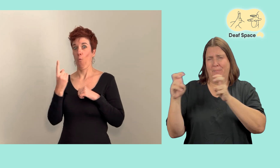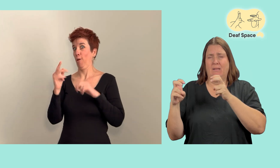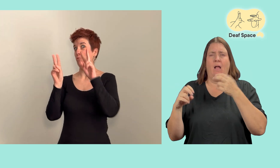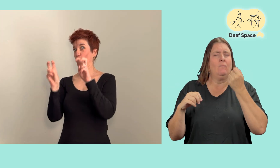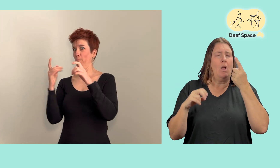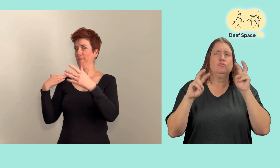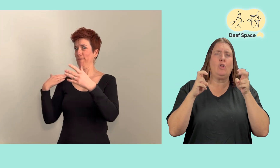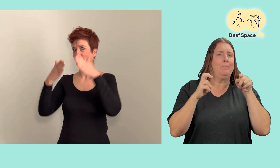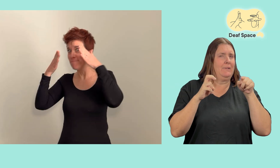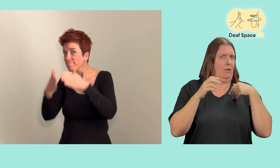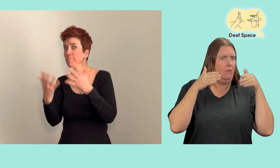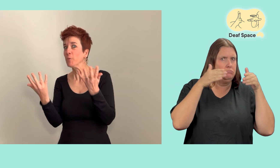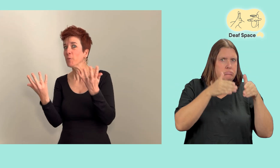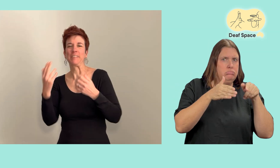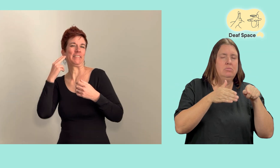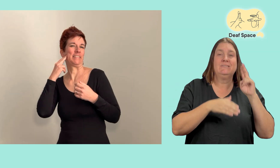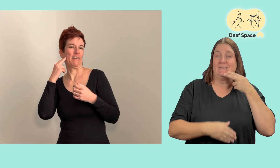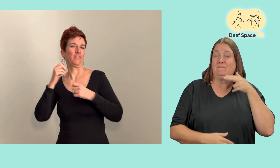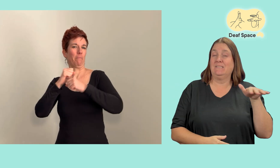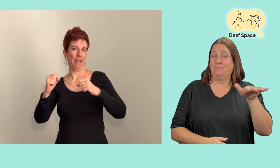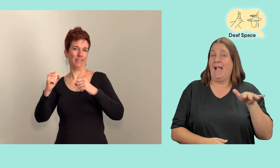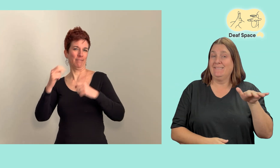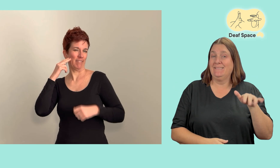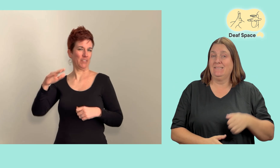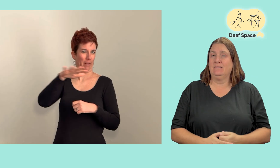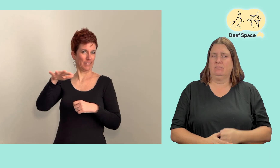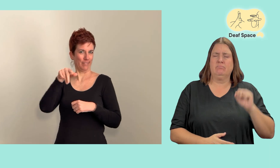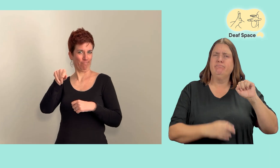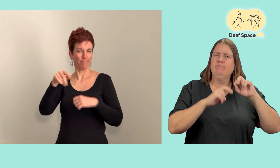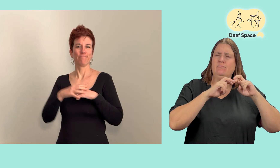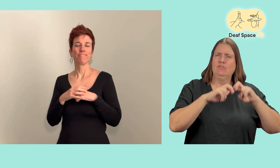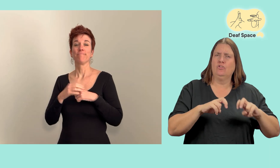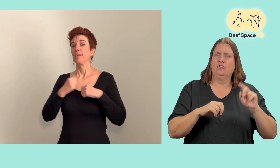Amongst the many topics I have looked at, an area of focus of mine has been Deaf Space.